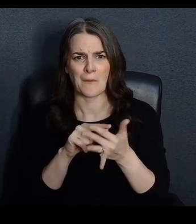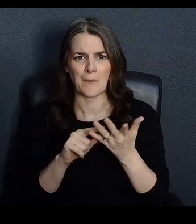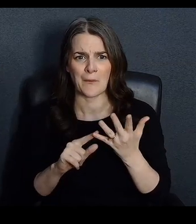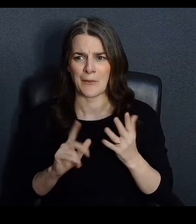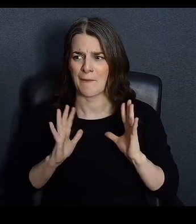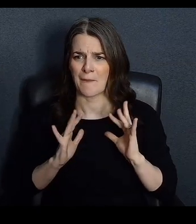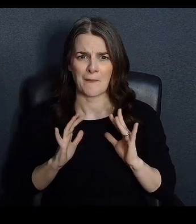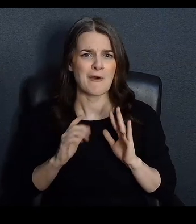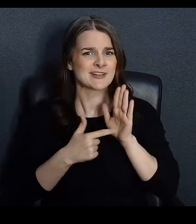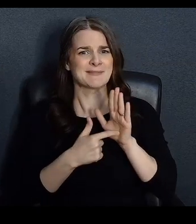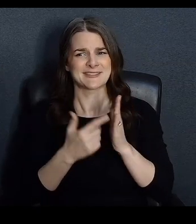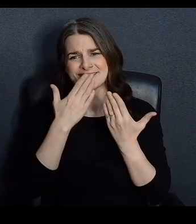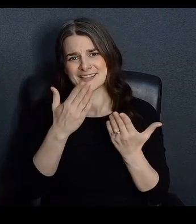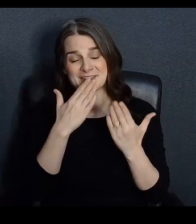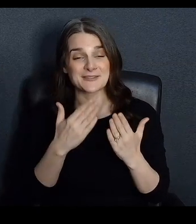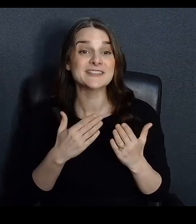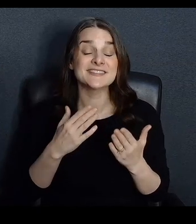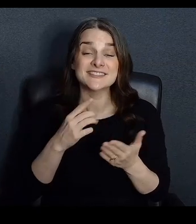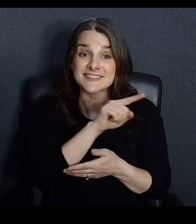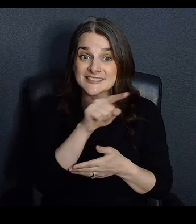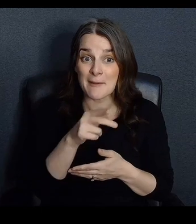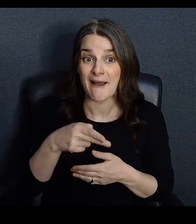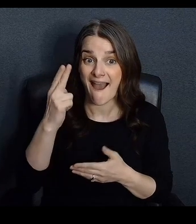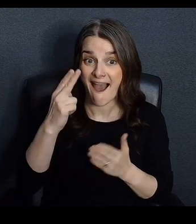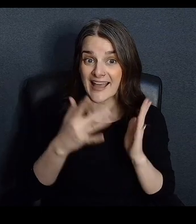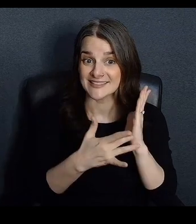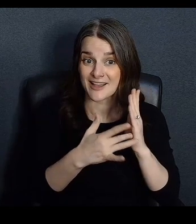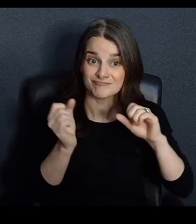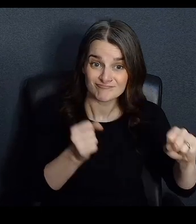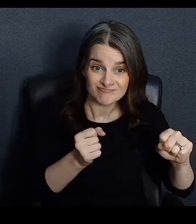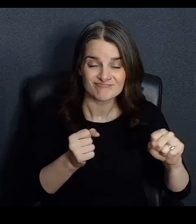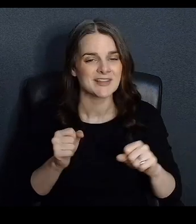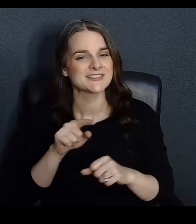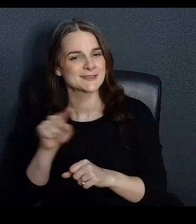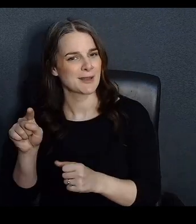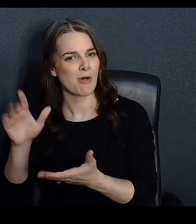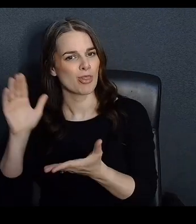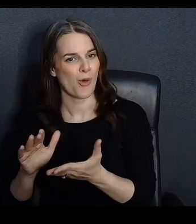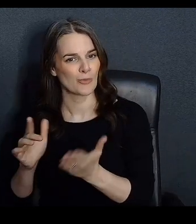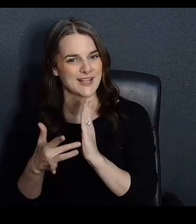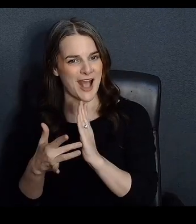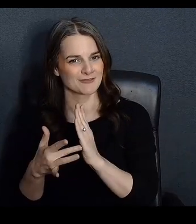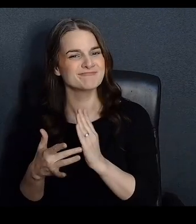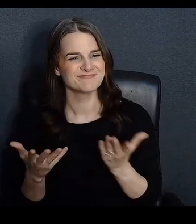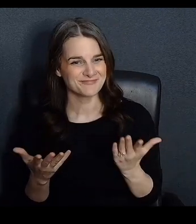So some high-tech things, some low-tech things. And this decision-making process starts just